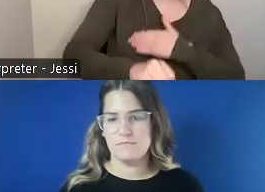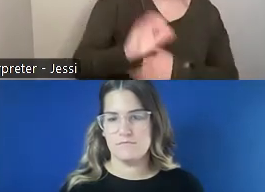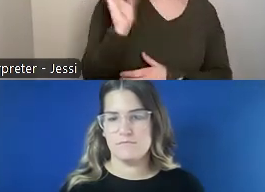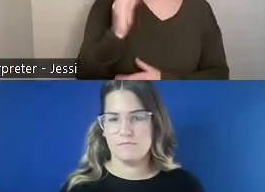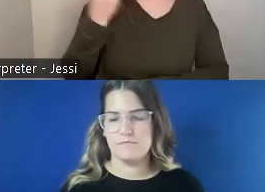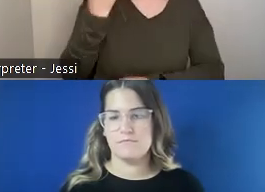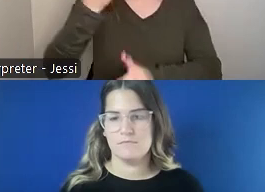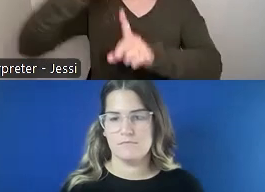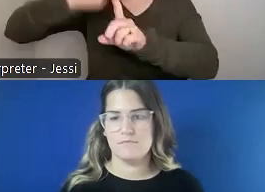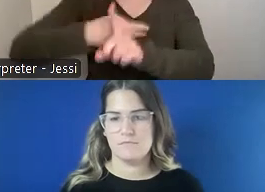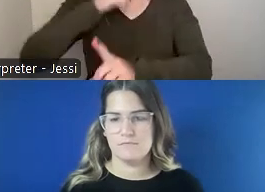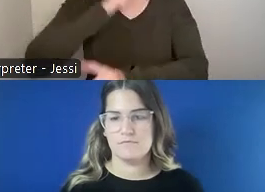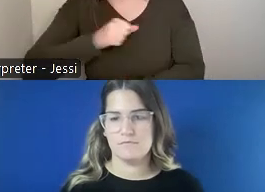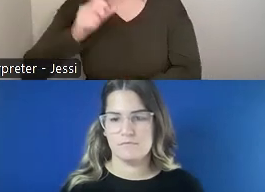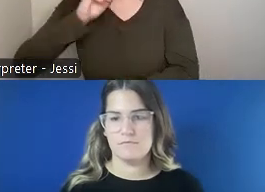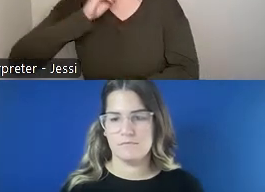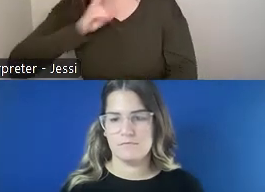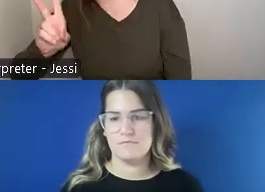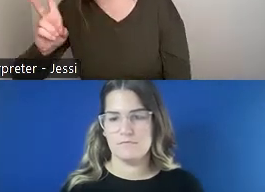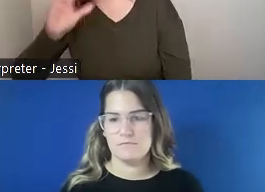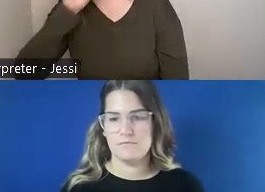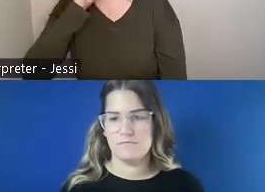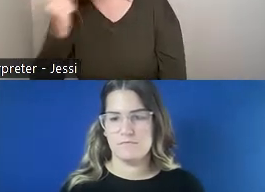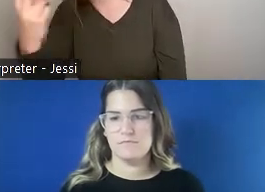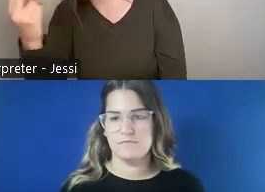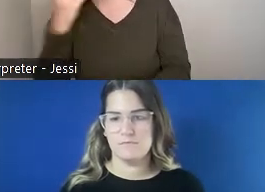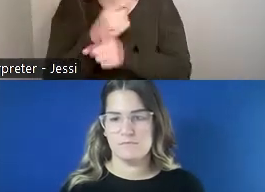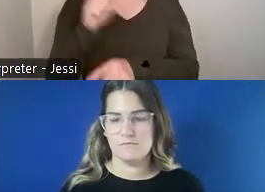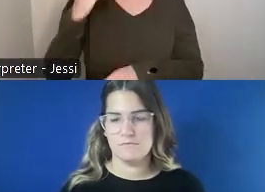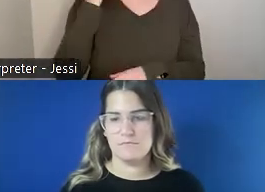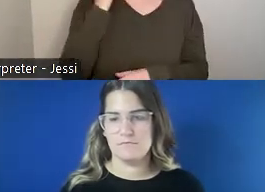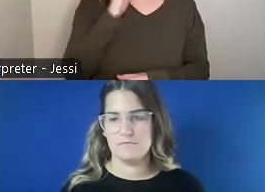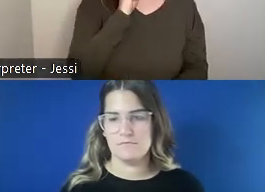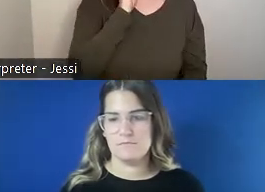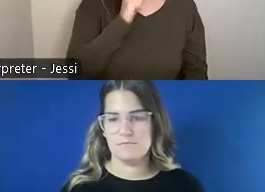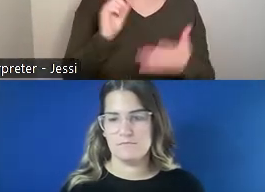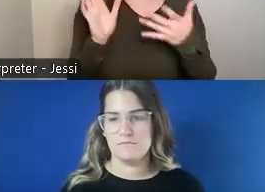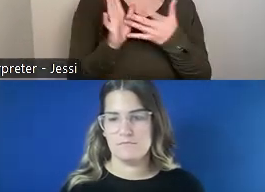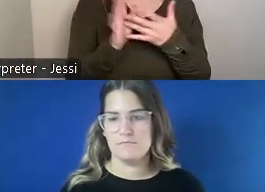a 2-year-old a 12-year-old right we want to be developmentally oriented it's multidisciplinary